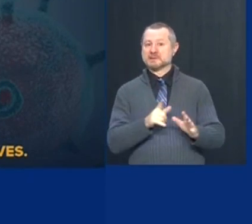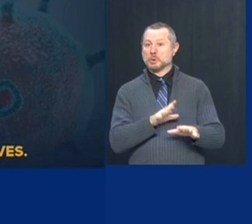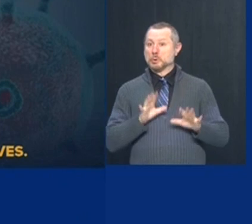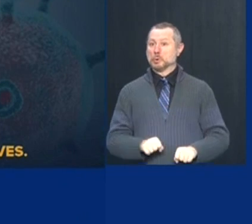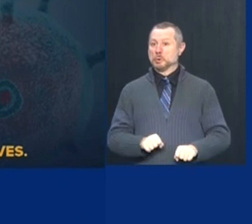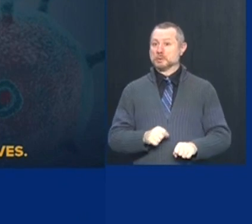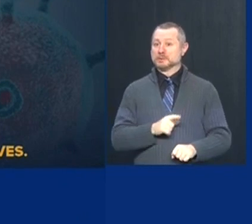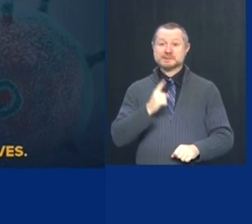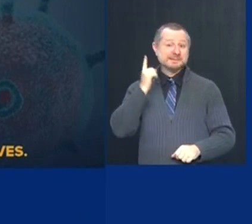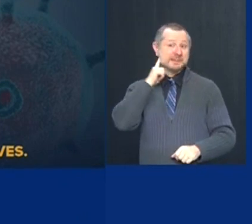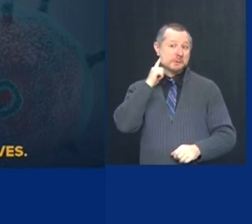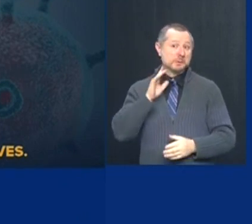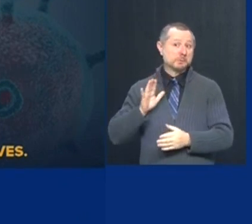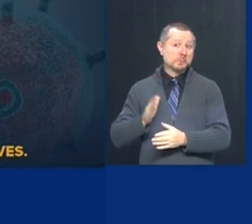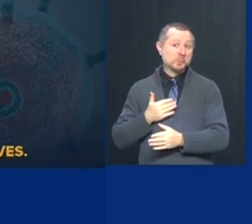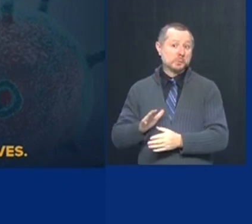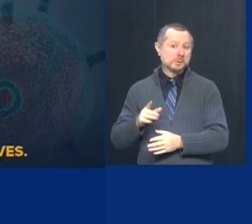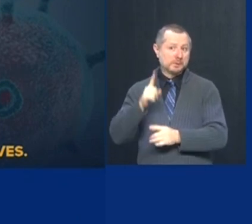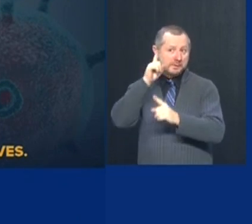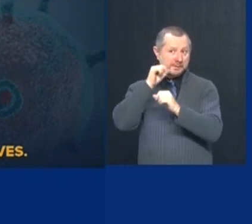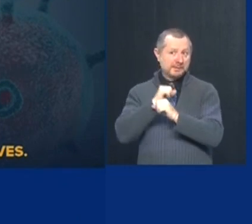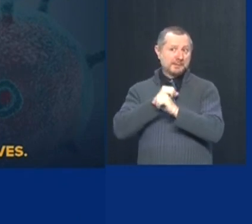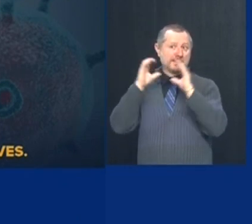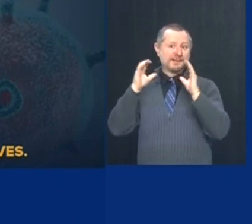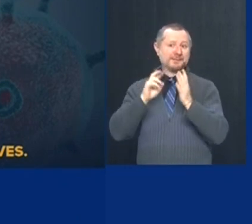SO, THIS IS THE SEASON OF THE